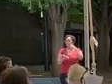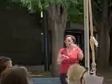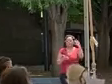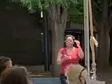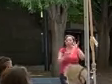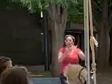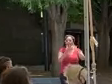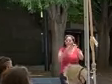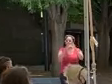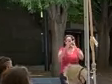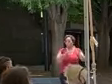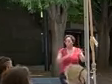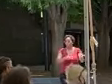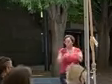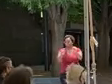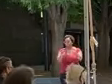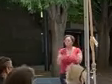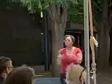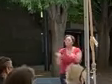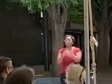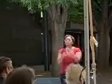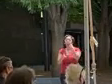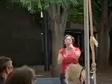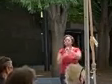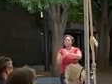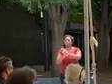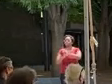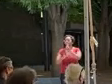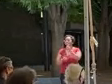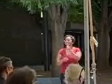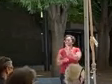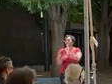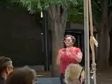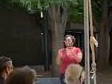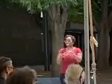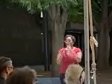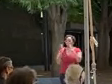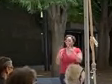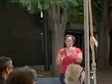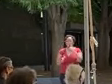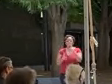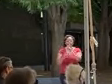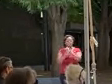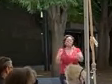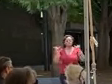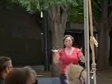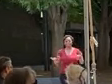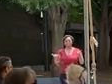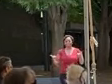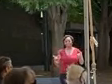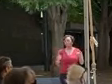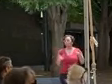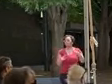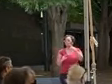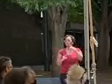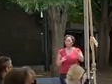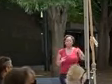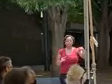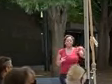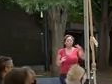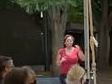and most recently as COVID-19 coordinator at Independence Now an independent living center serving Prince Georges and Montgomery county, Maryland.